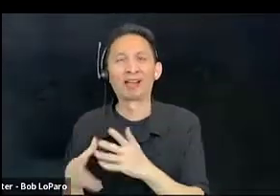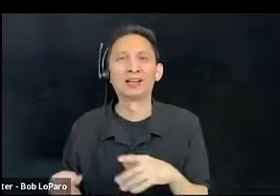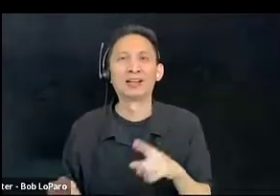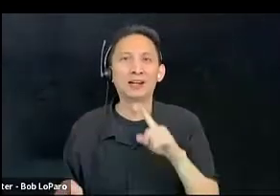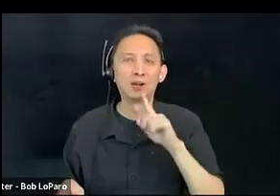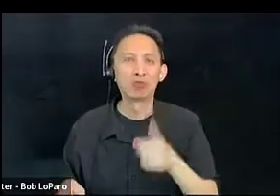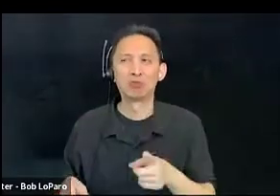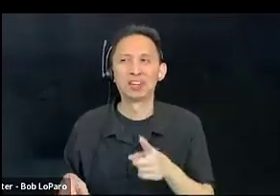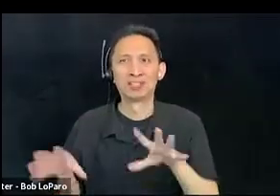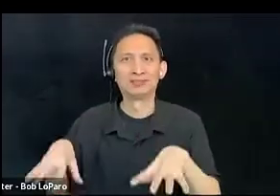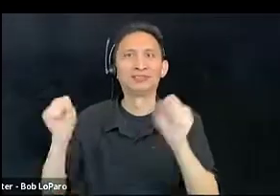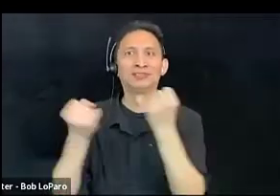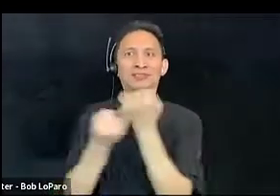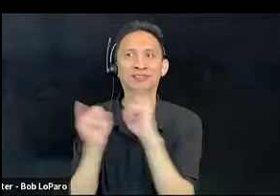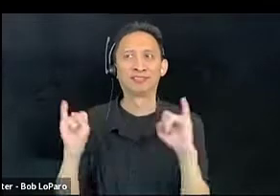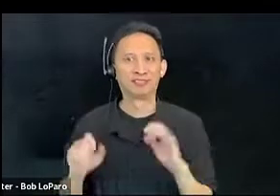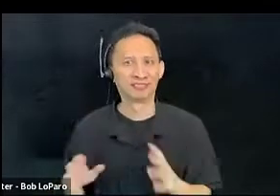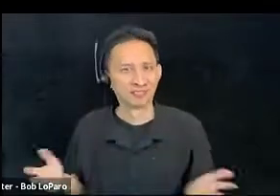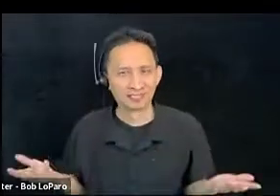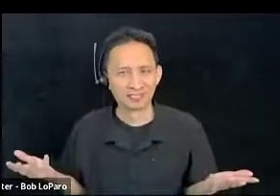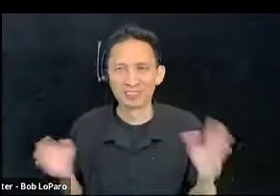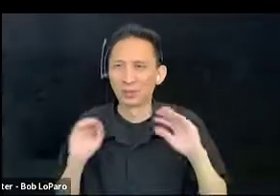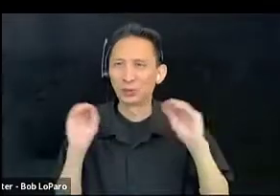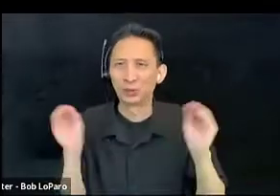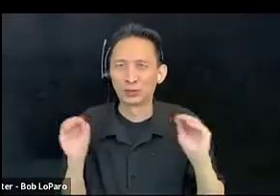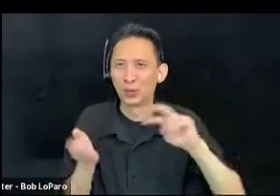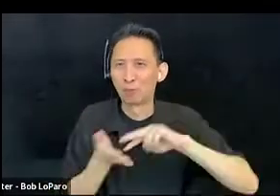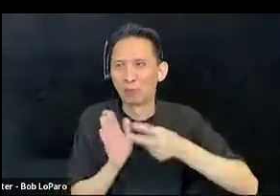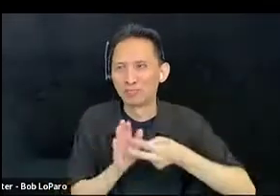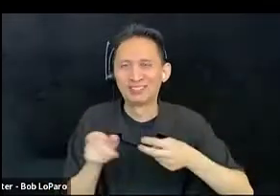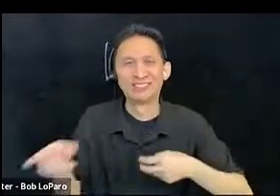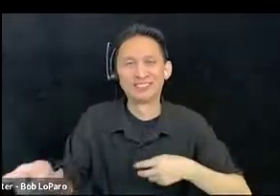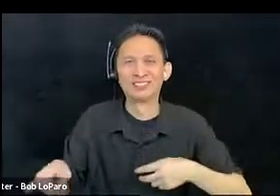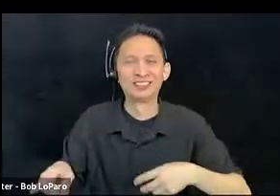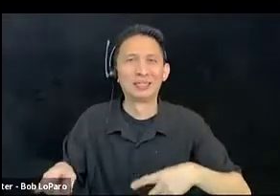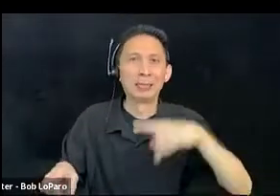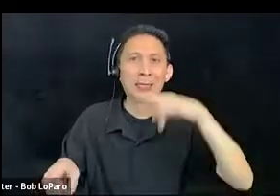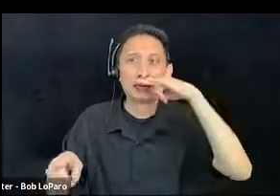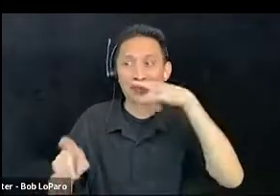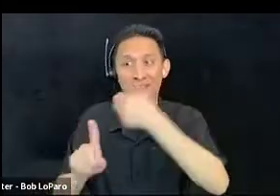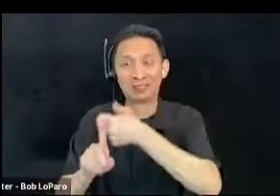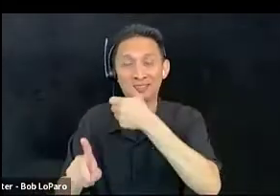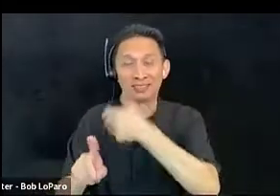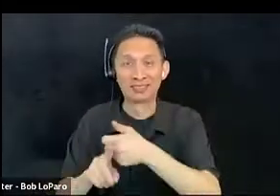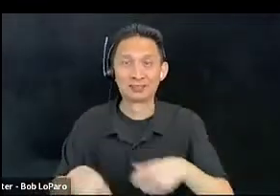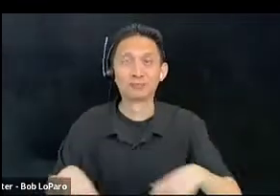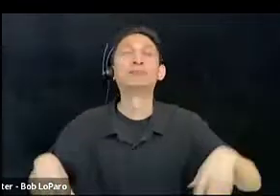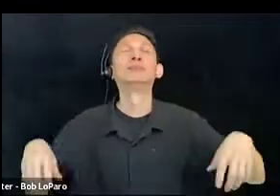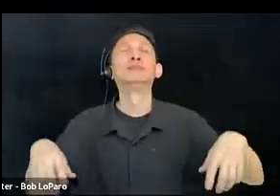because if you're using hand over hand, the child's not doing anything. The child is just being treated like a puppet